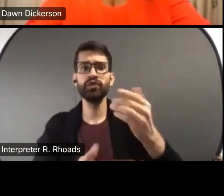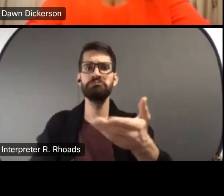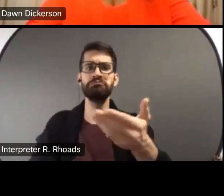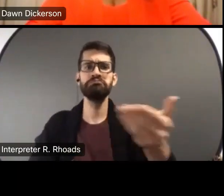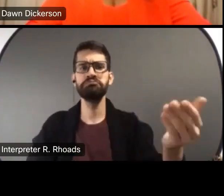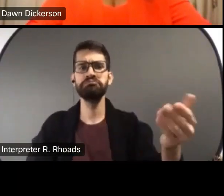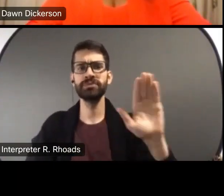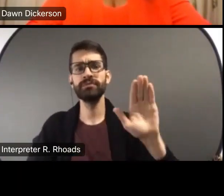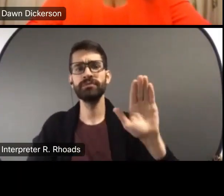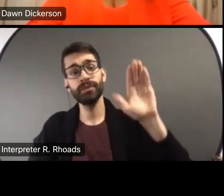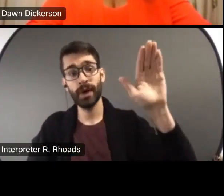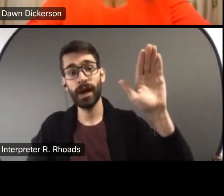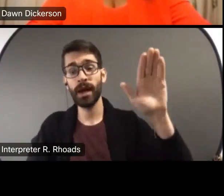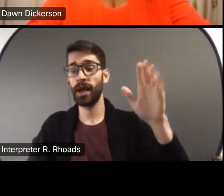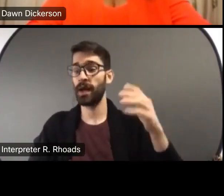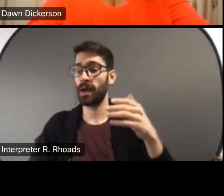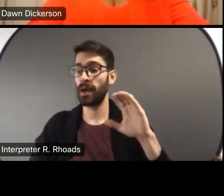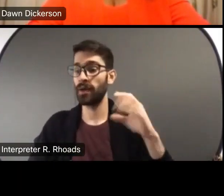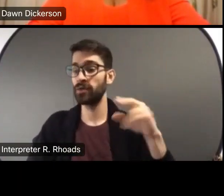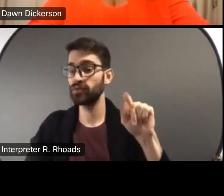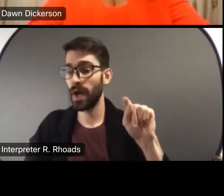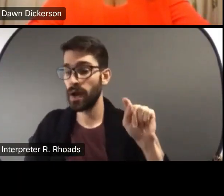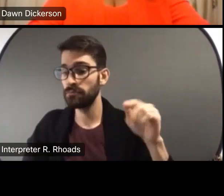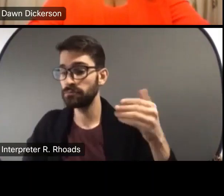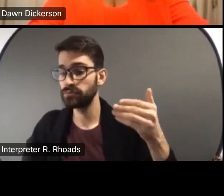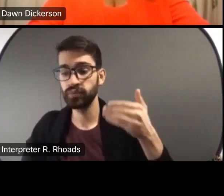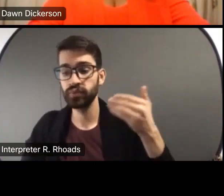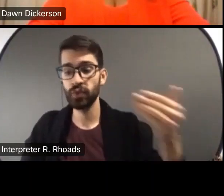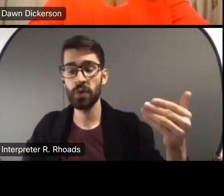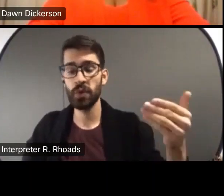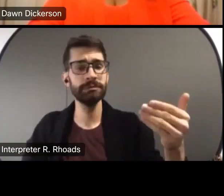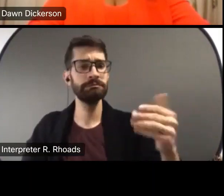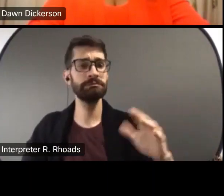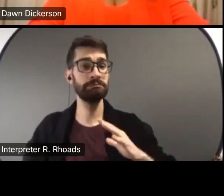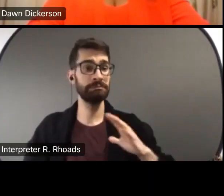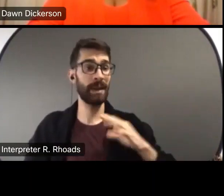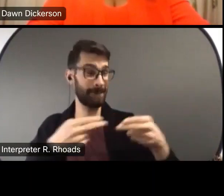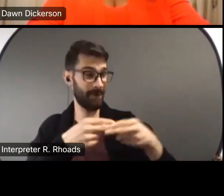And when we're done with the PowerPoint, we will then have a quick Q and A session.